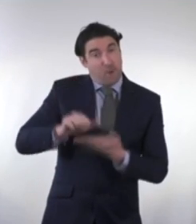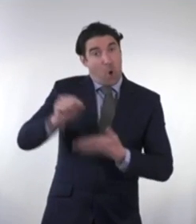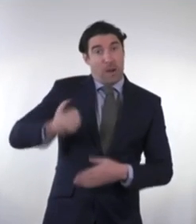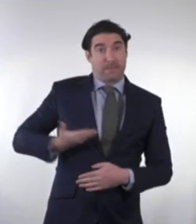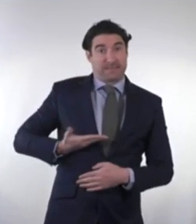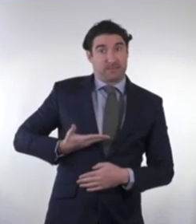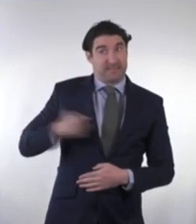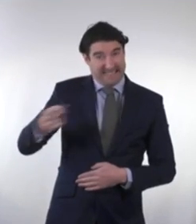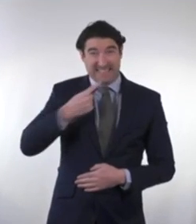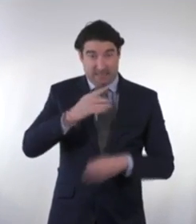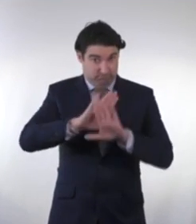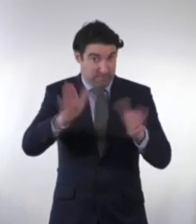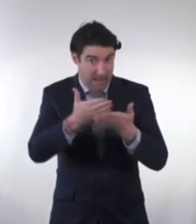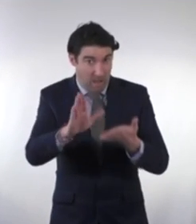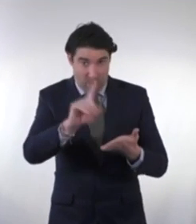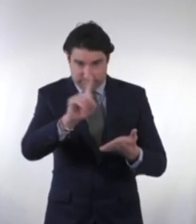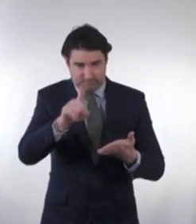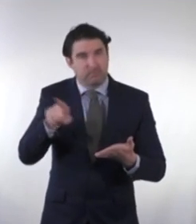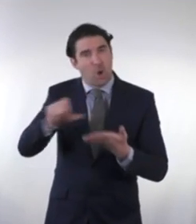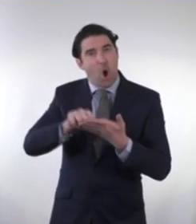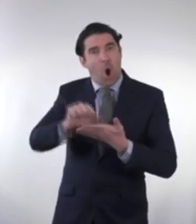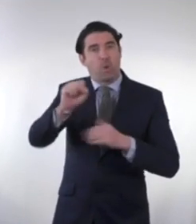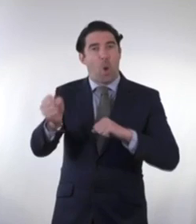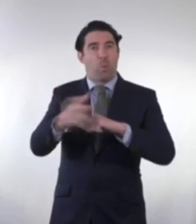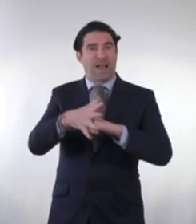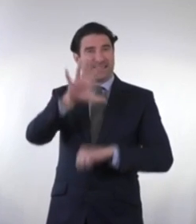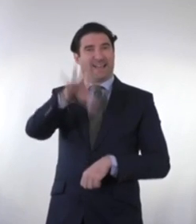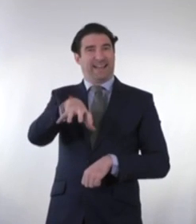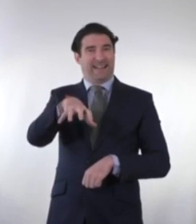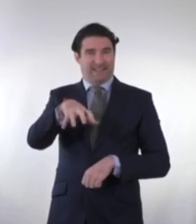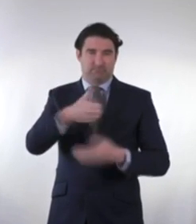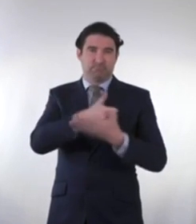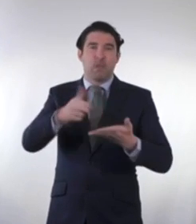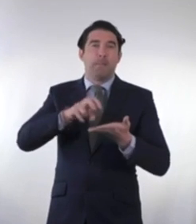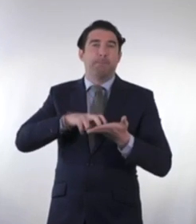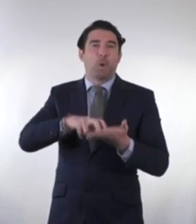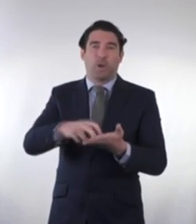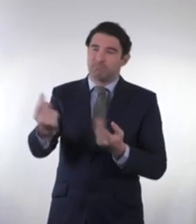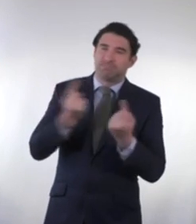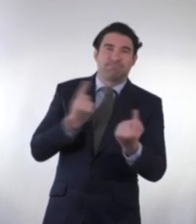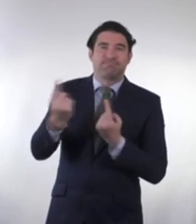is a serious increase. The position is not the emergency of March, but it is serious, and that